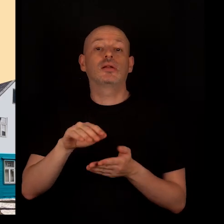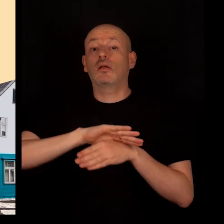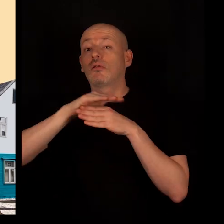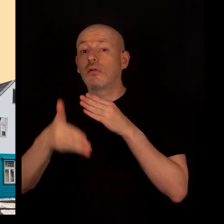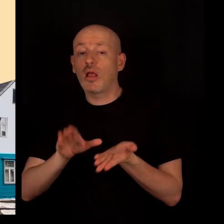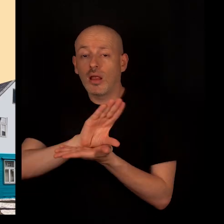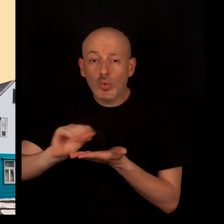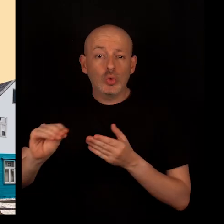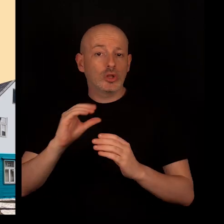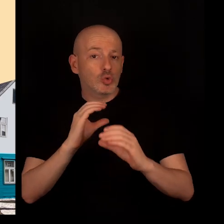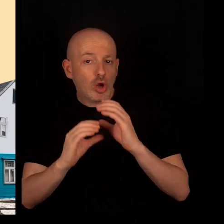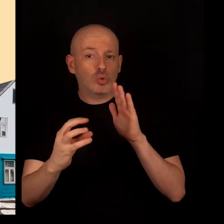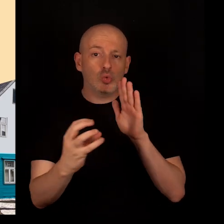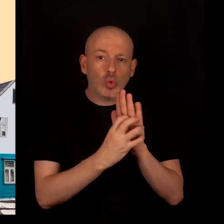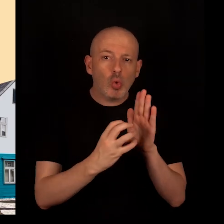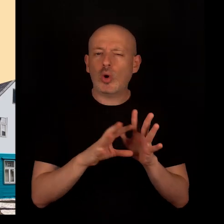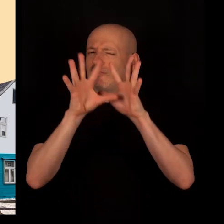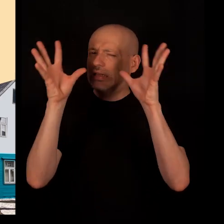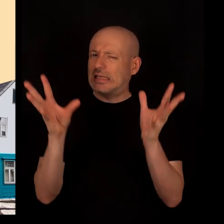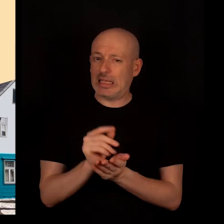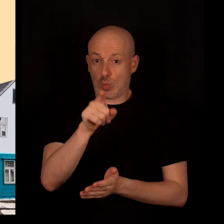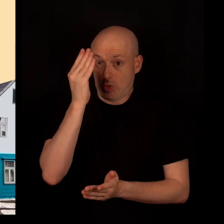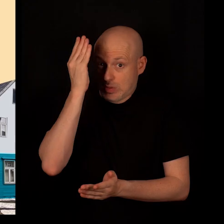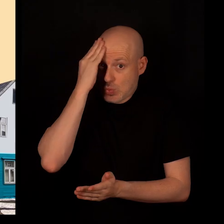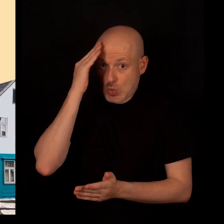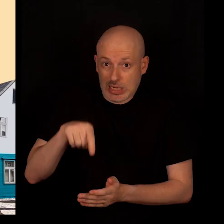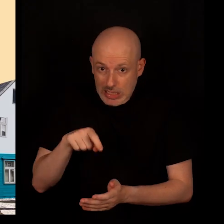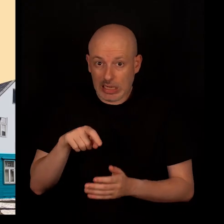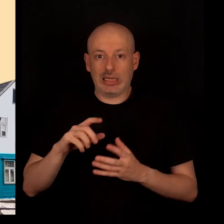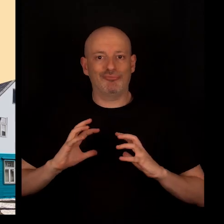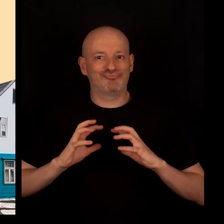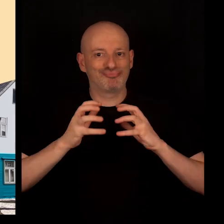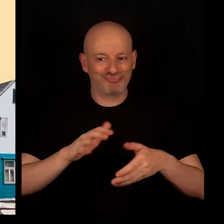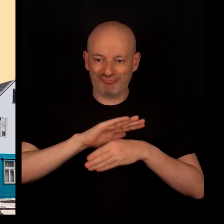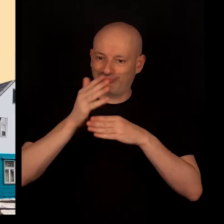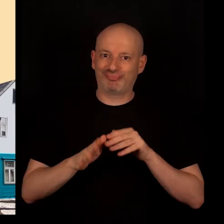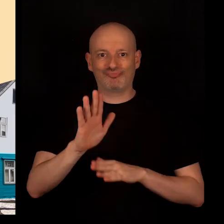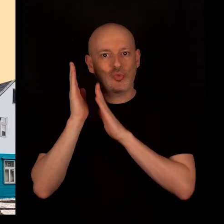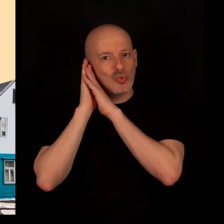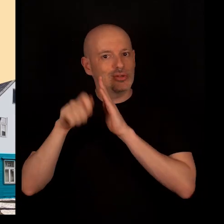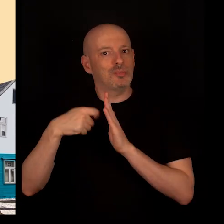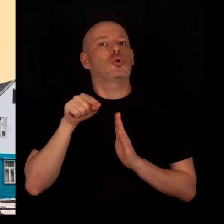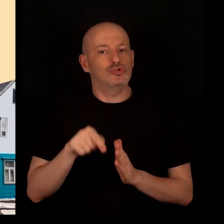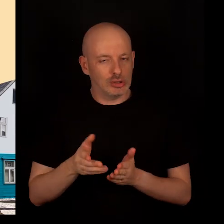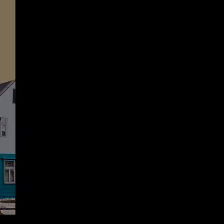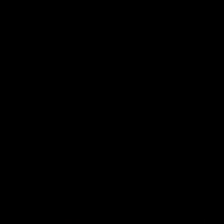the final report, communication, logos, everything you need to know about implementing and finalising your residency.